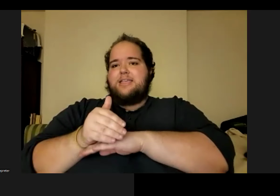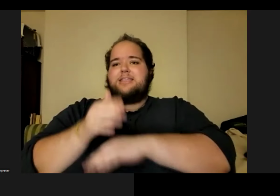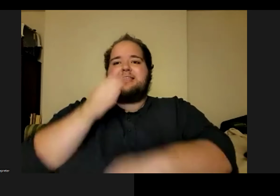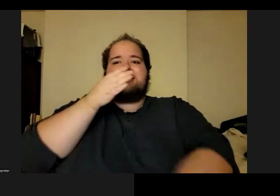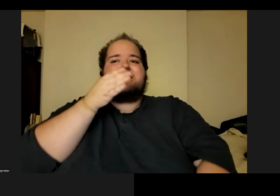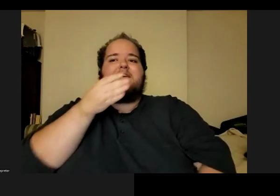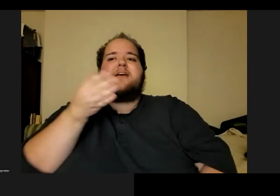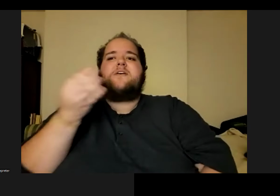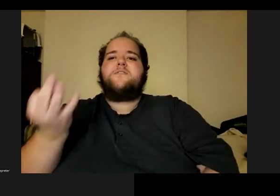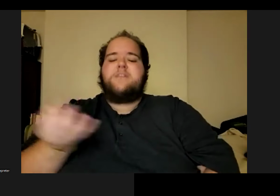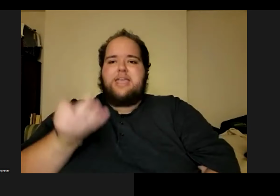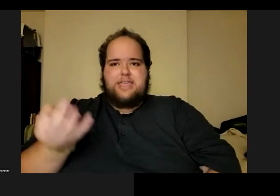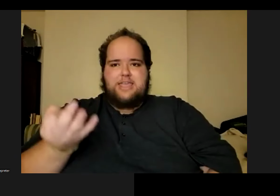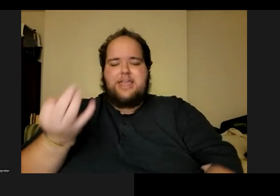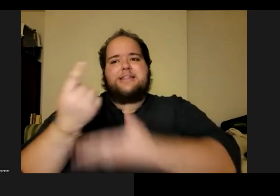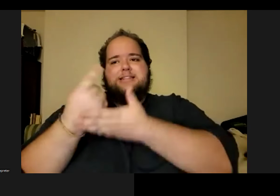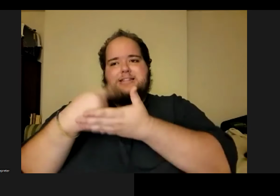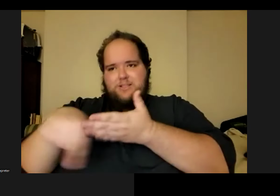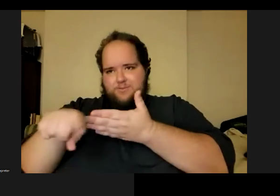That would be next week because we're not Sunday yet.